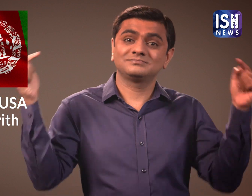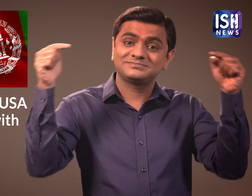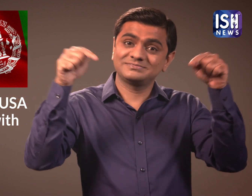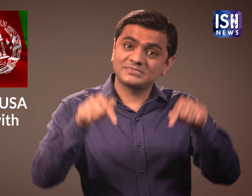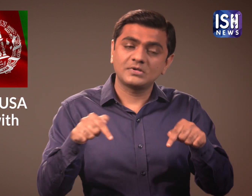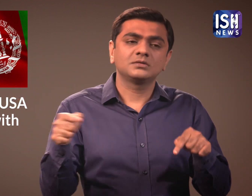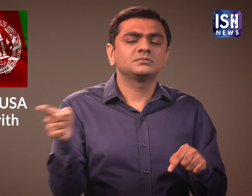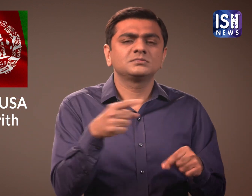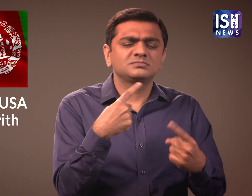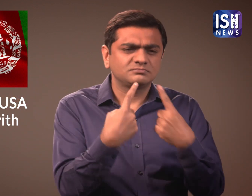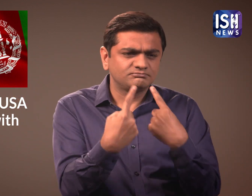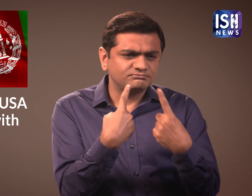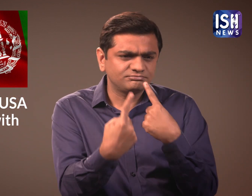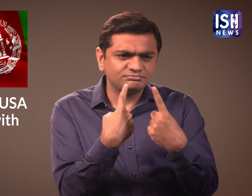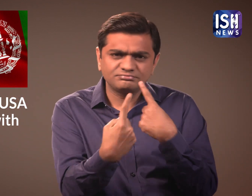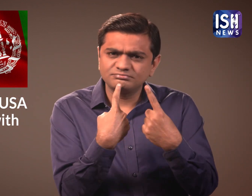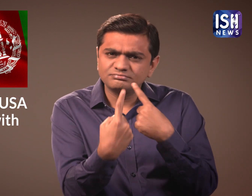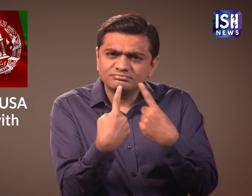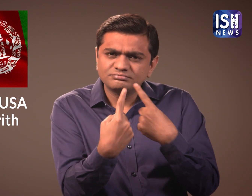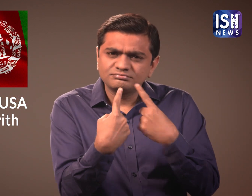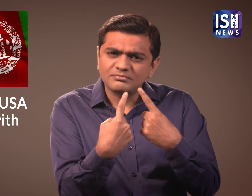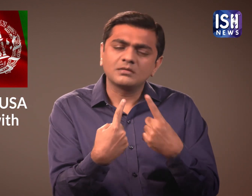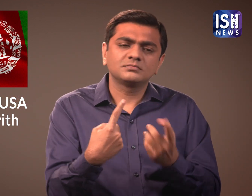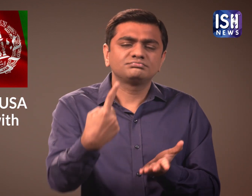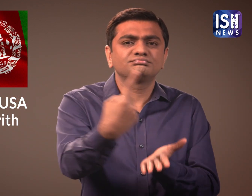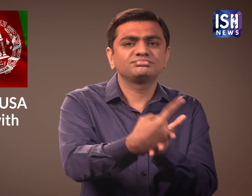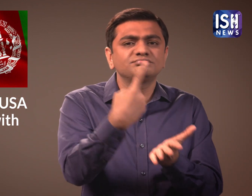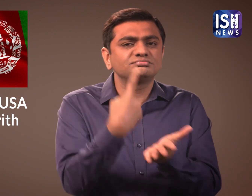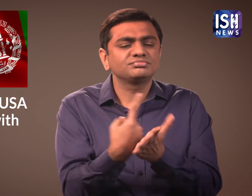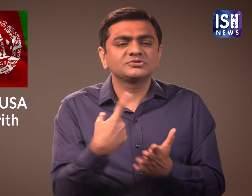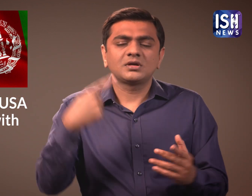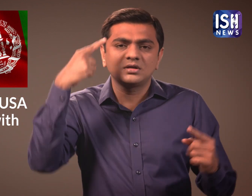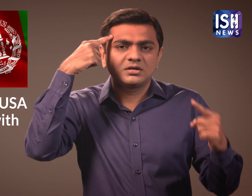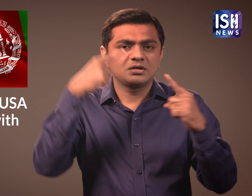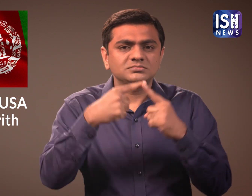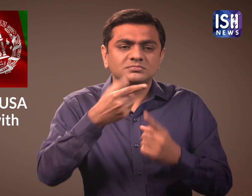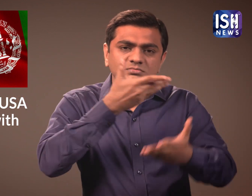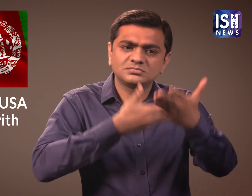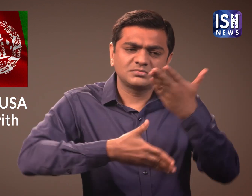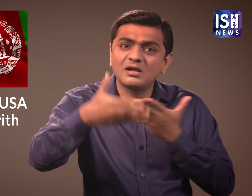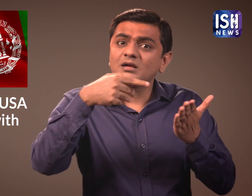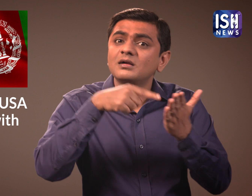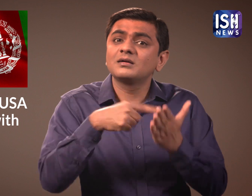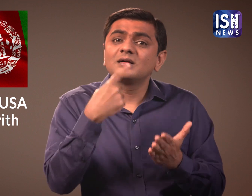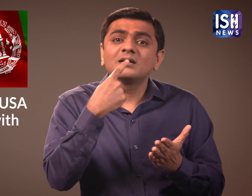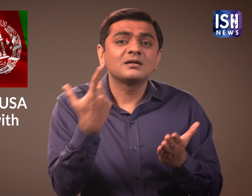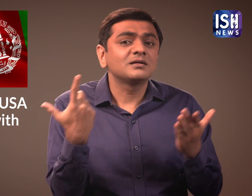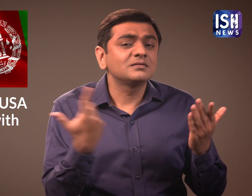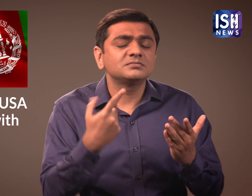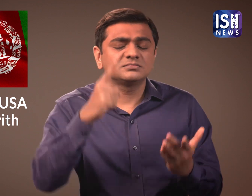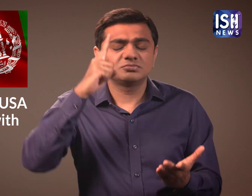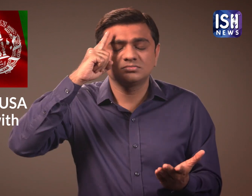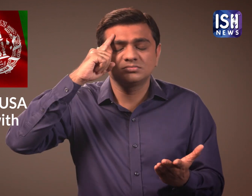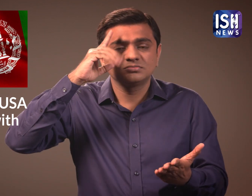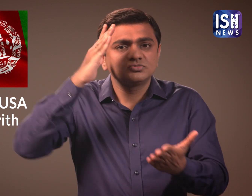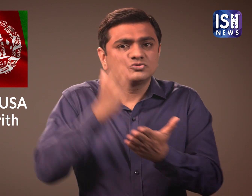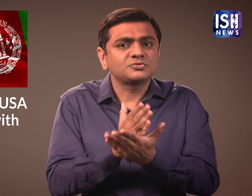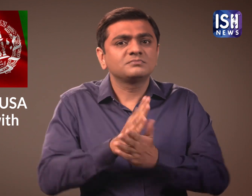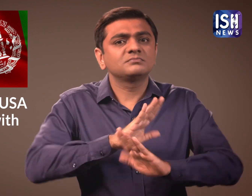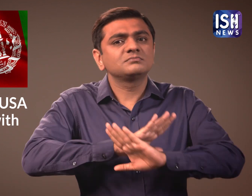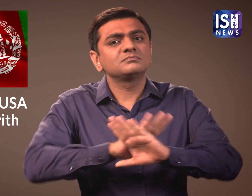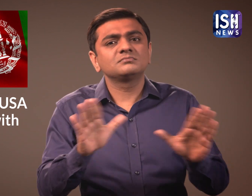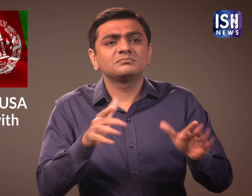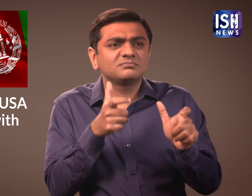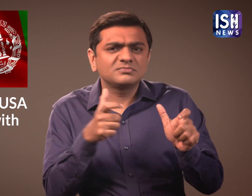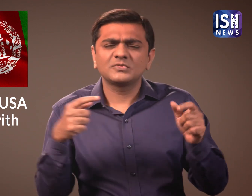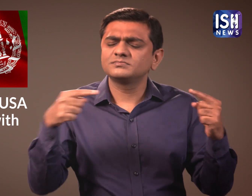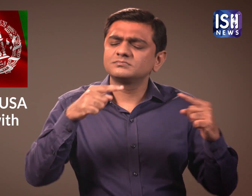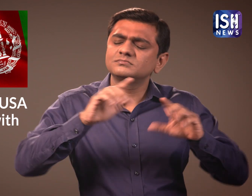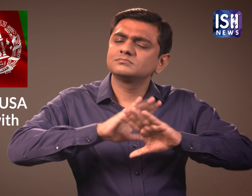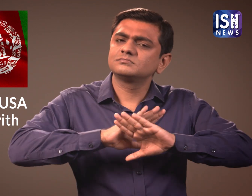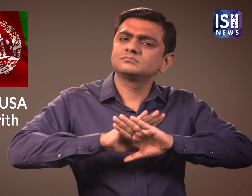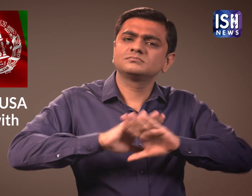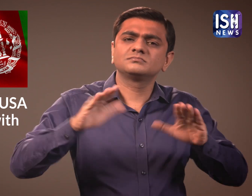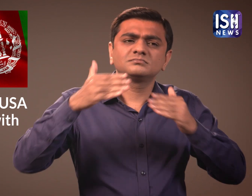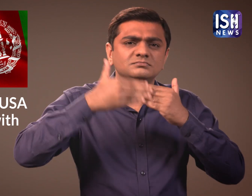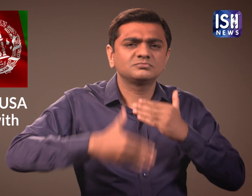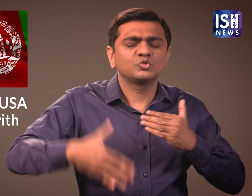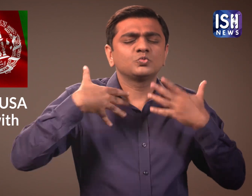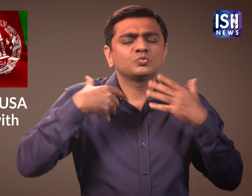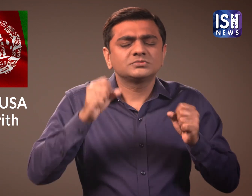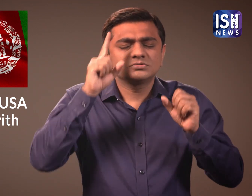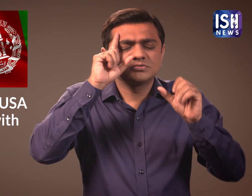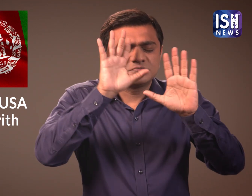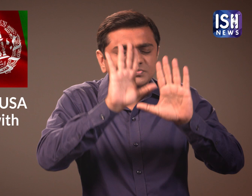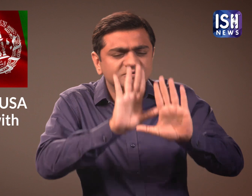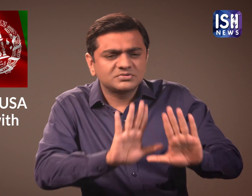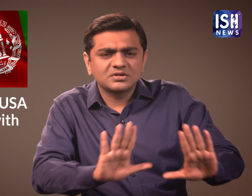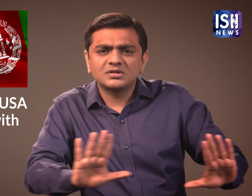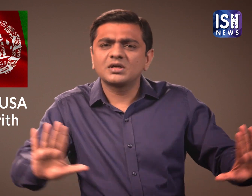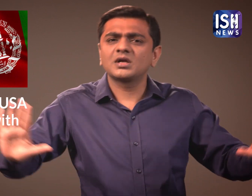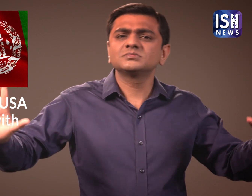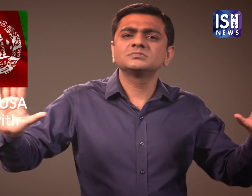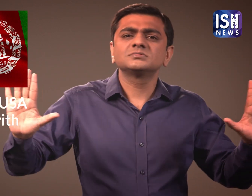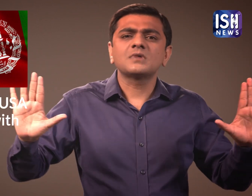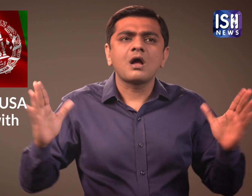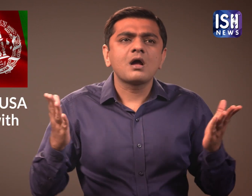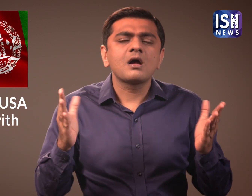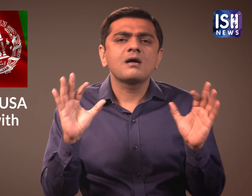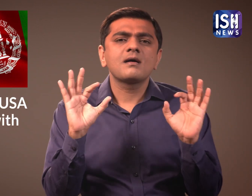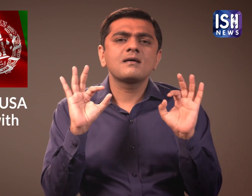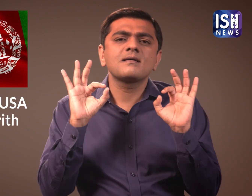After intense discussions, a deal was signed to stop the violence and ensure there is peace.